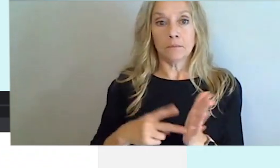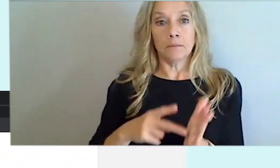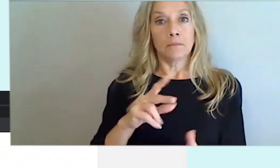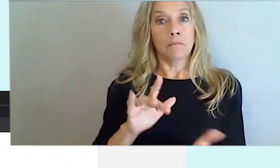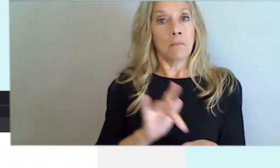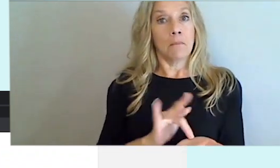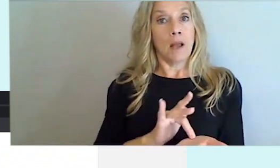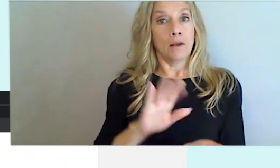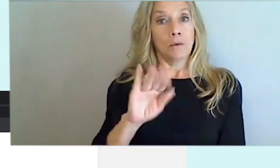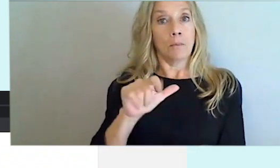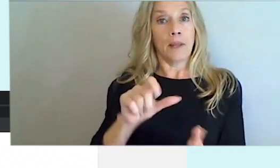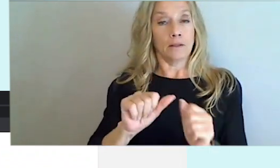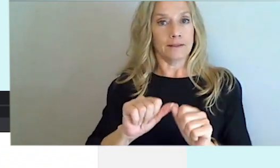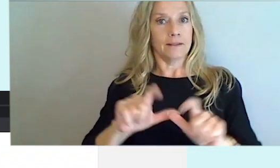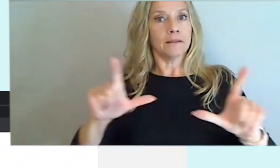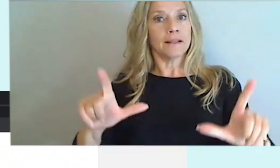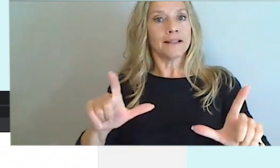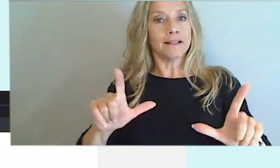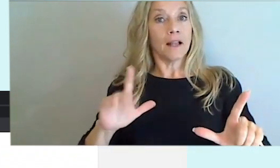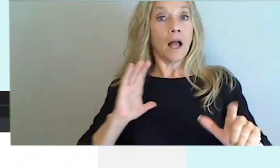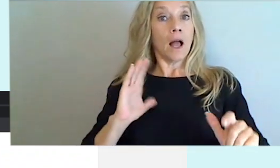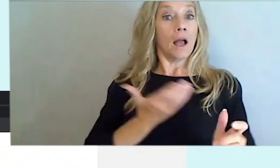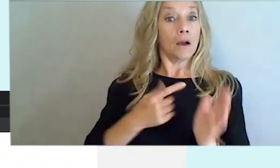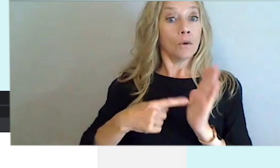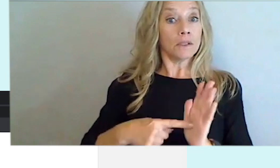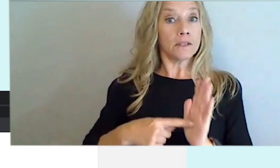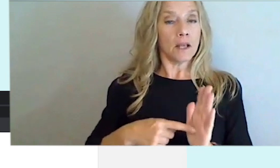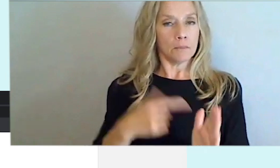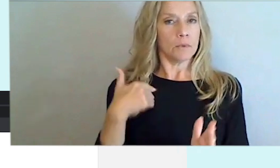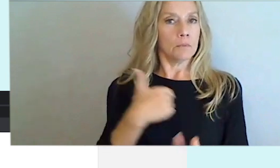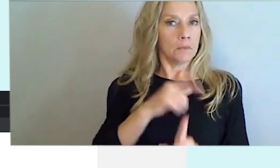For this example, the member will select yes and answer the questions on the page